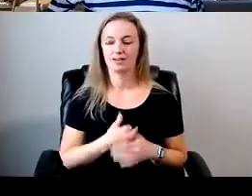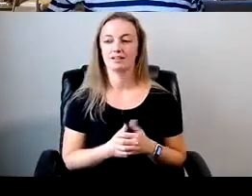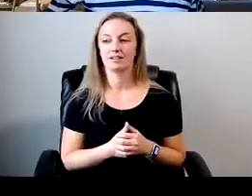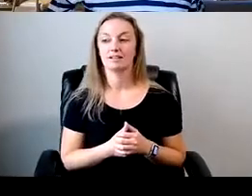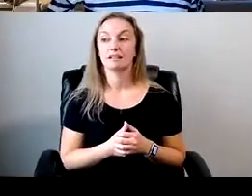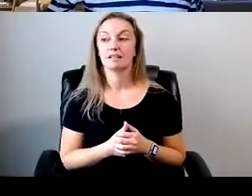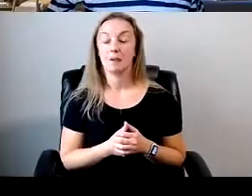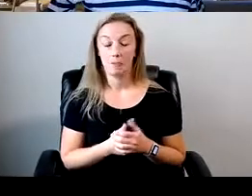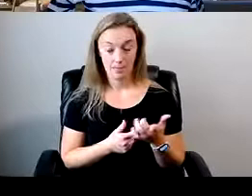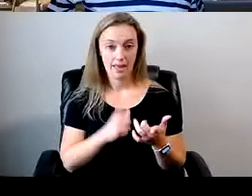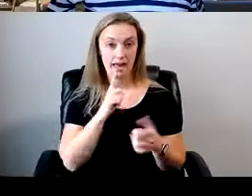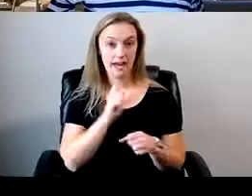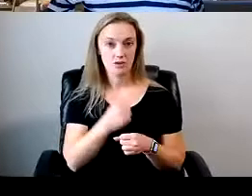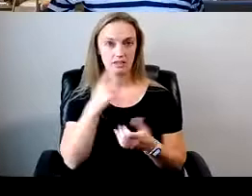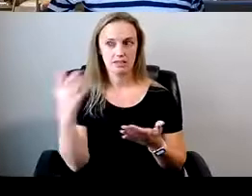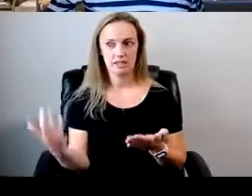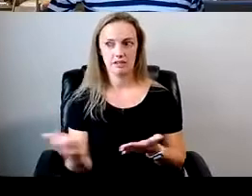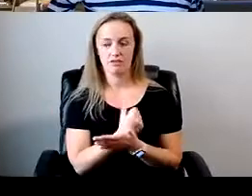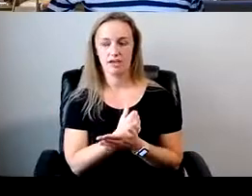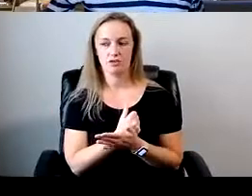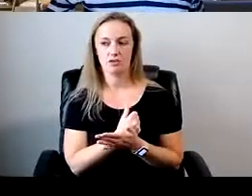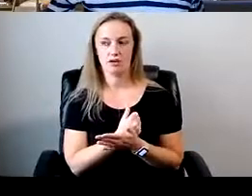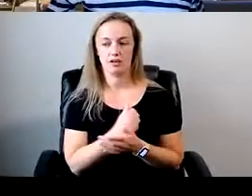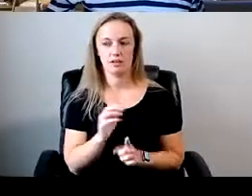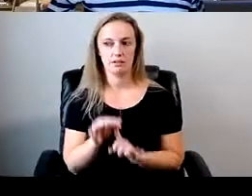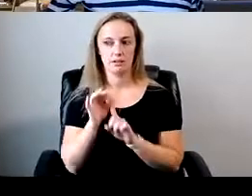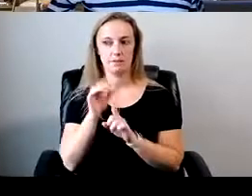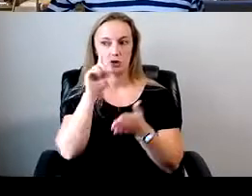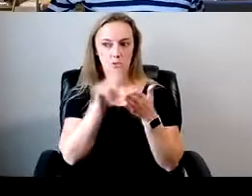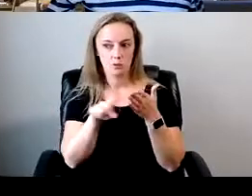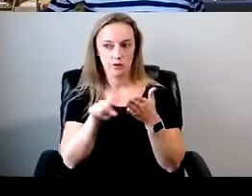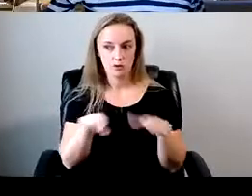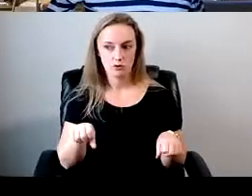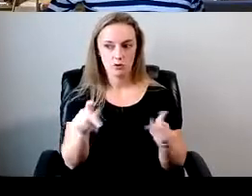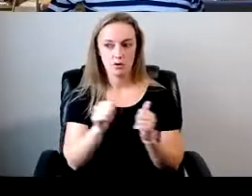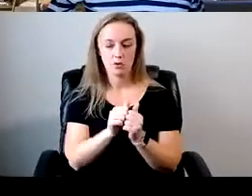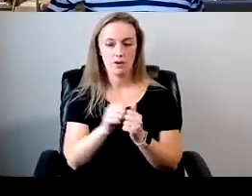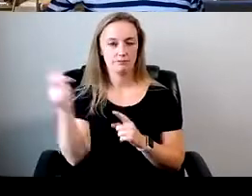So it actually says take advantage of exceptional research opportunities with world-class faculty.